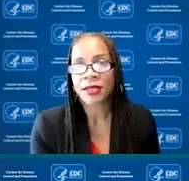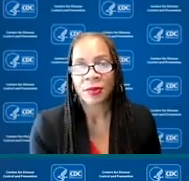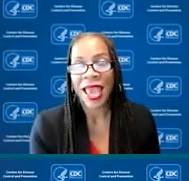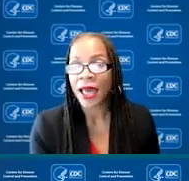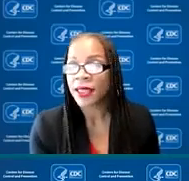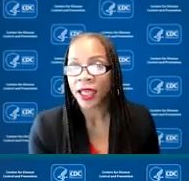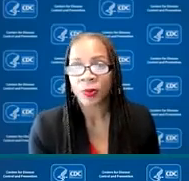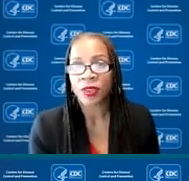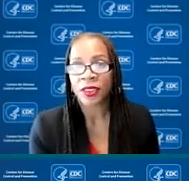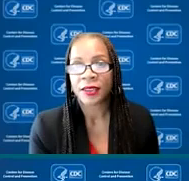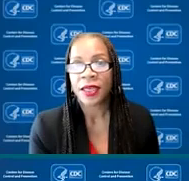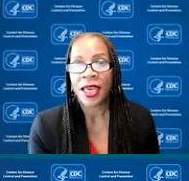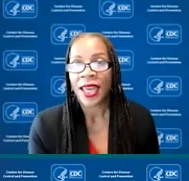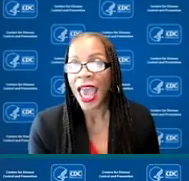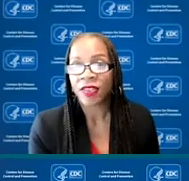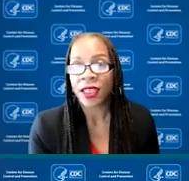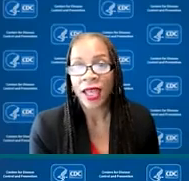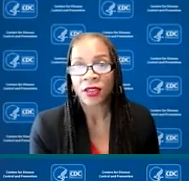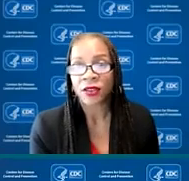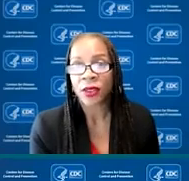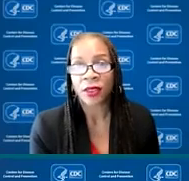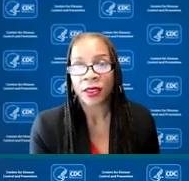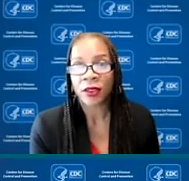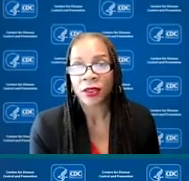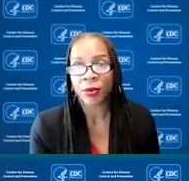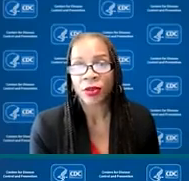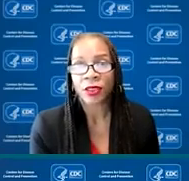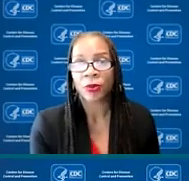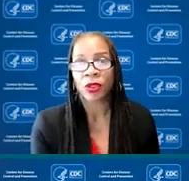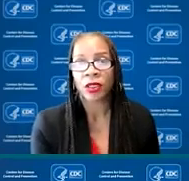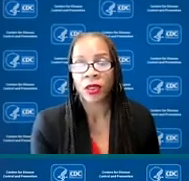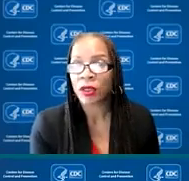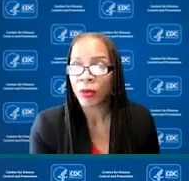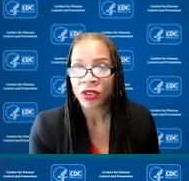Systems had the expertise and had the connections with the clinical laboratory community, with the